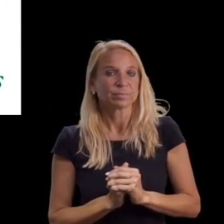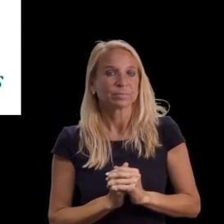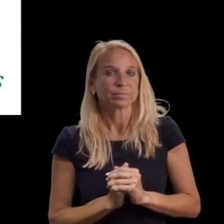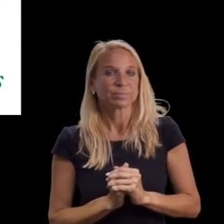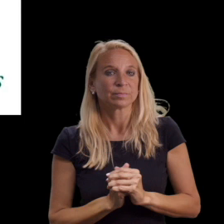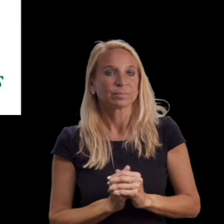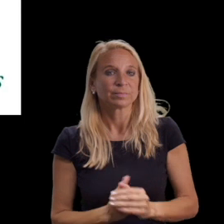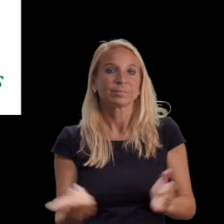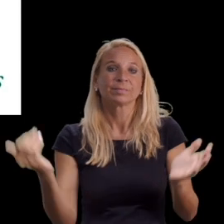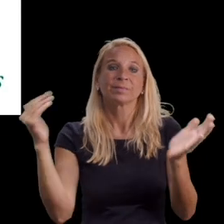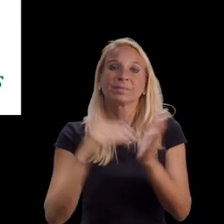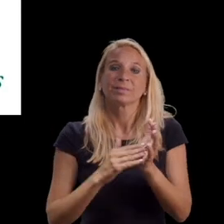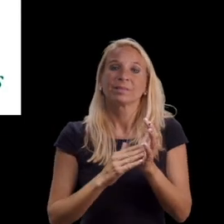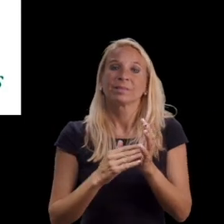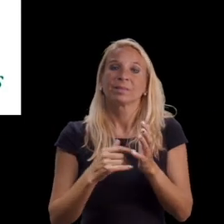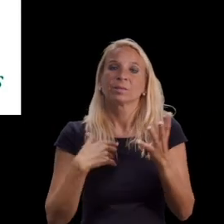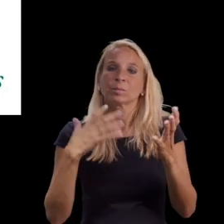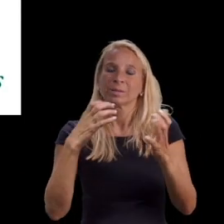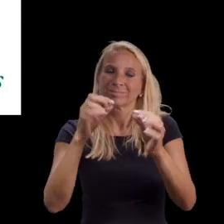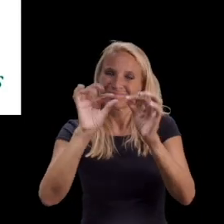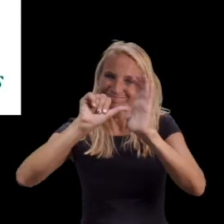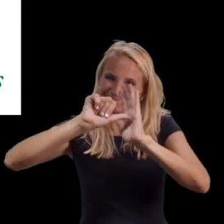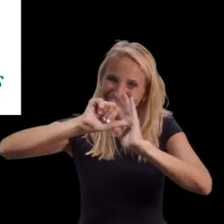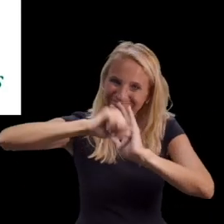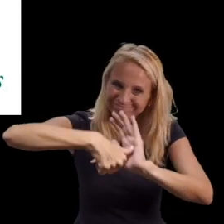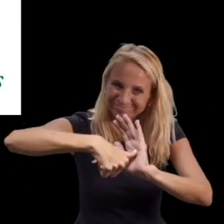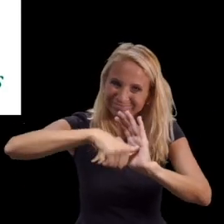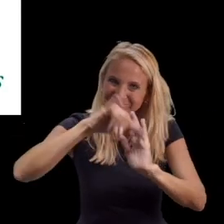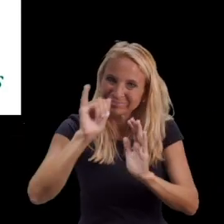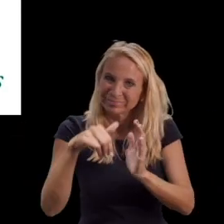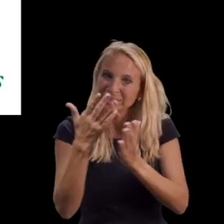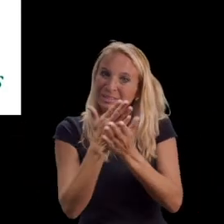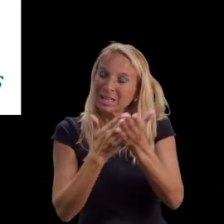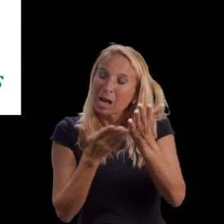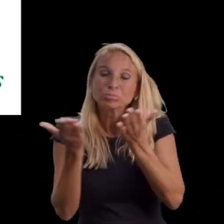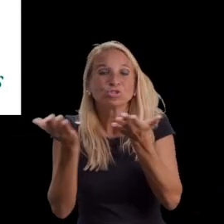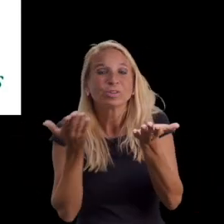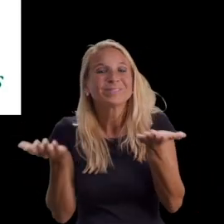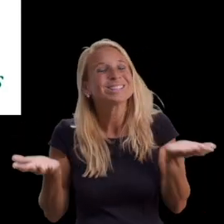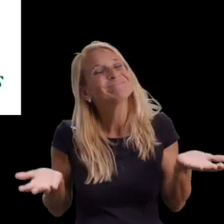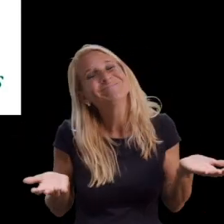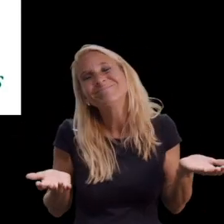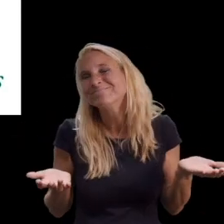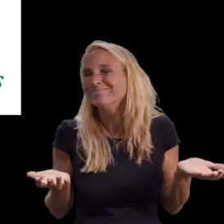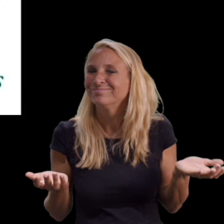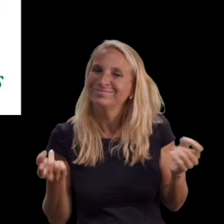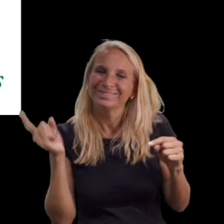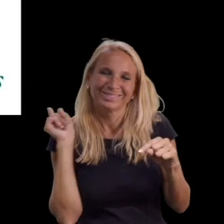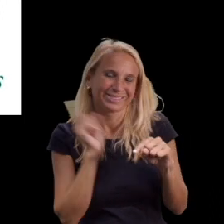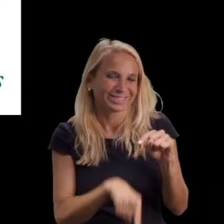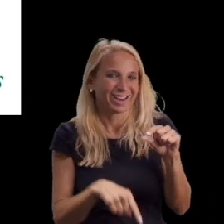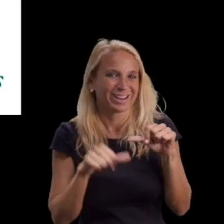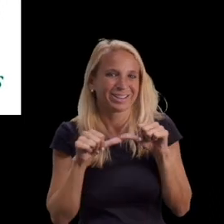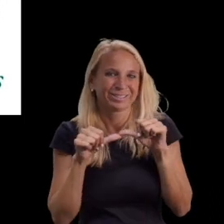We again, just wanna reiterate that there might be some services that cannot be continued during appeal.